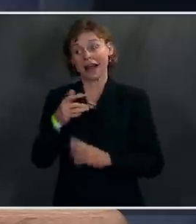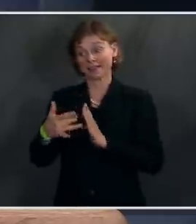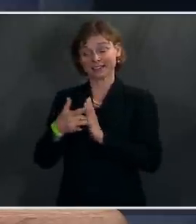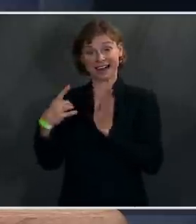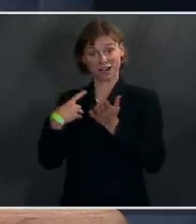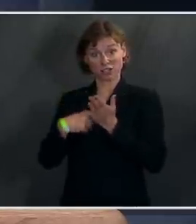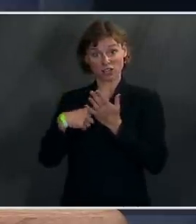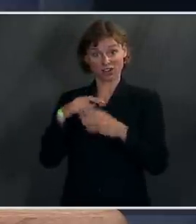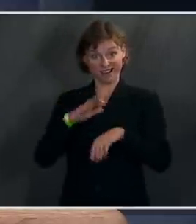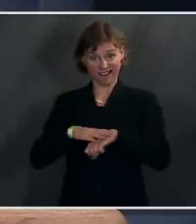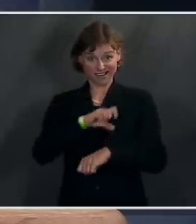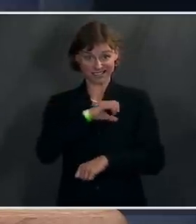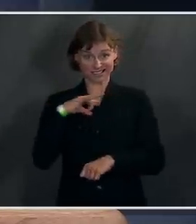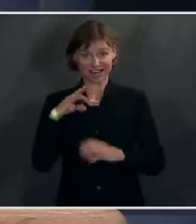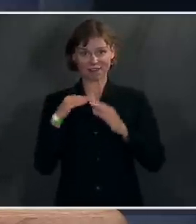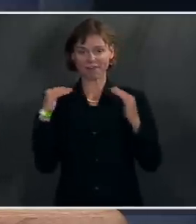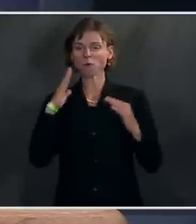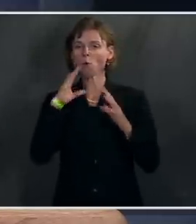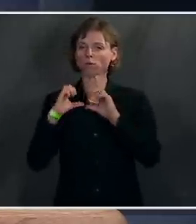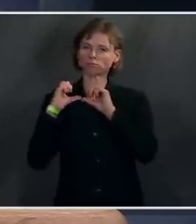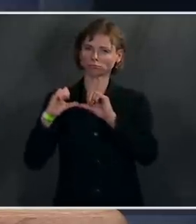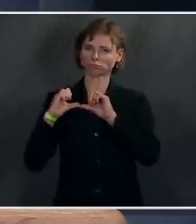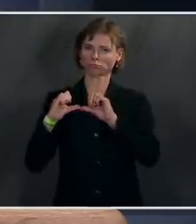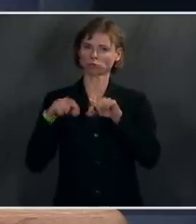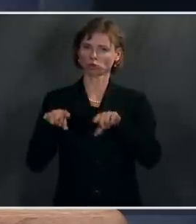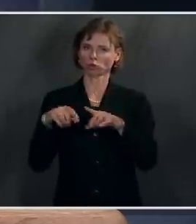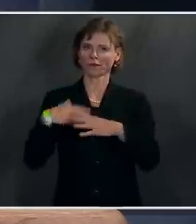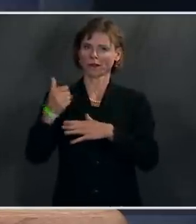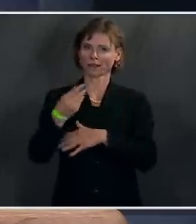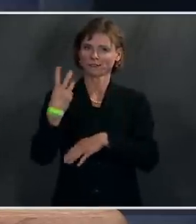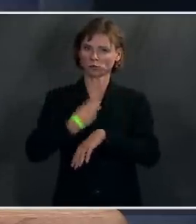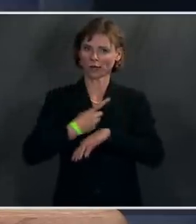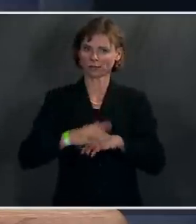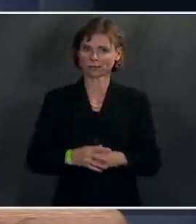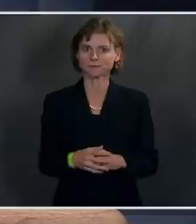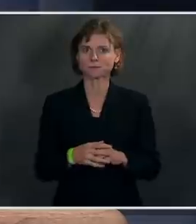will be part of what's ongoing over the next couple of days. But his bottom --